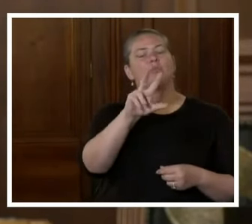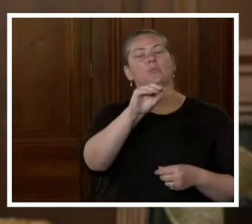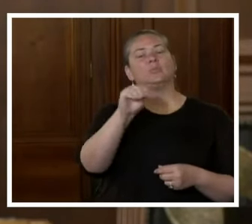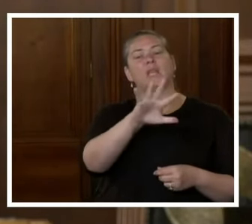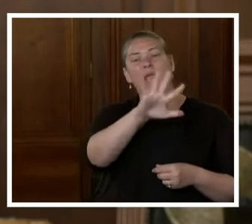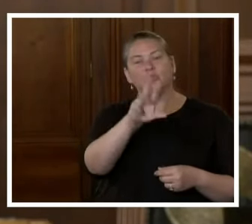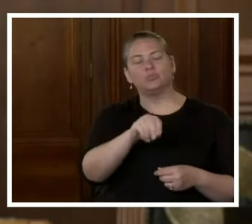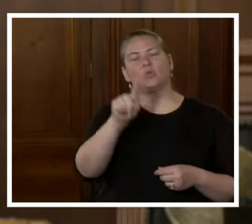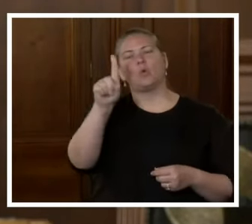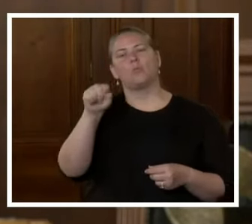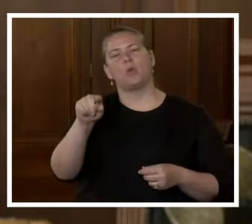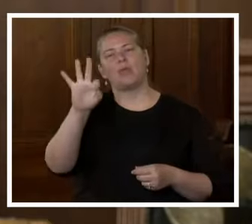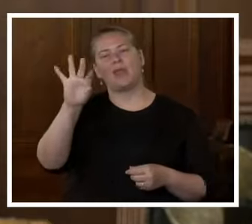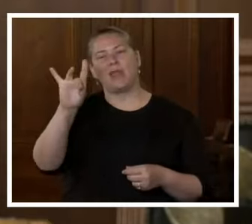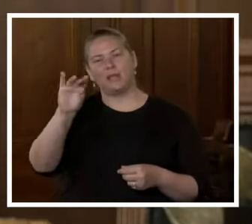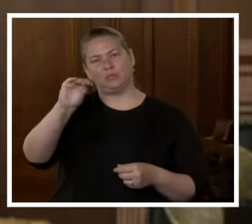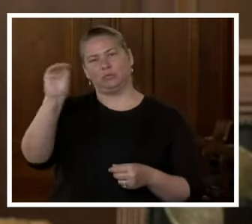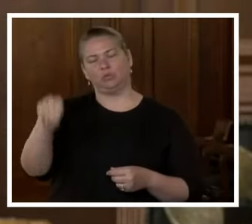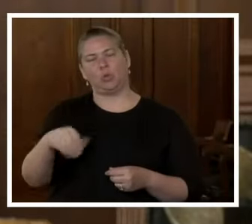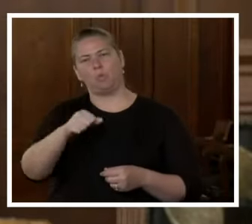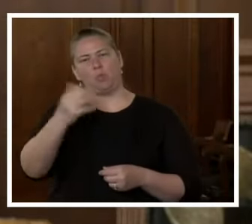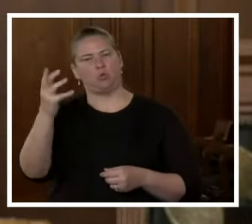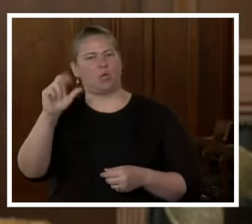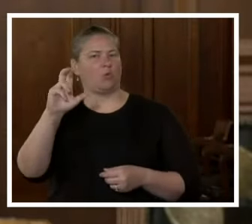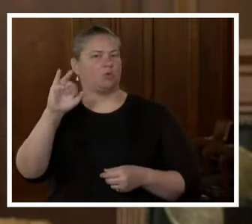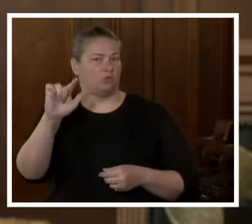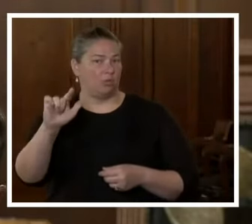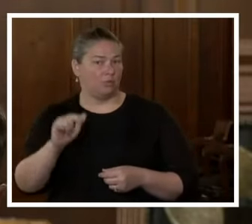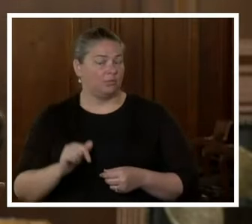COME UP AGAIN BECAUSE WE'VE SEEN